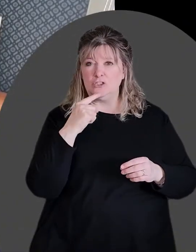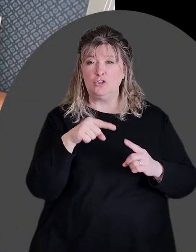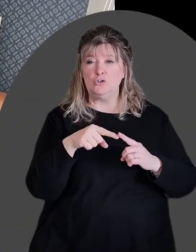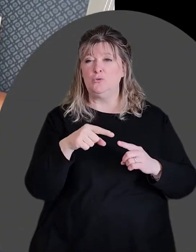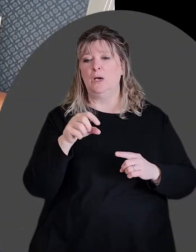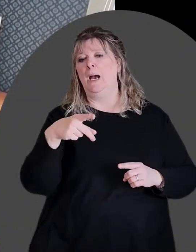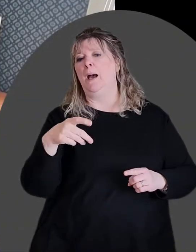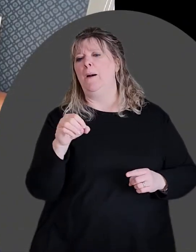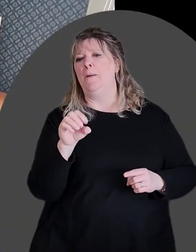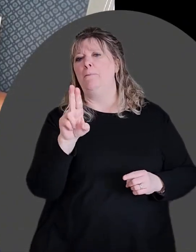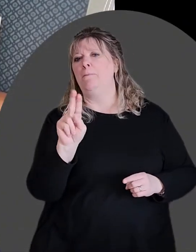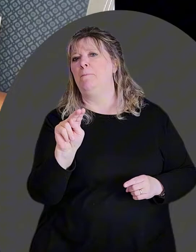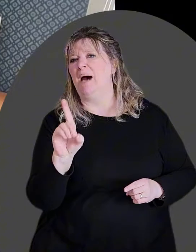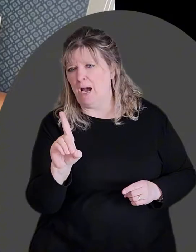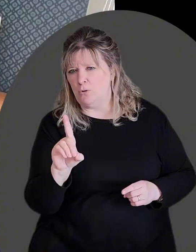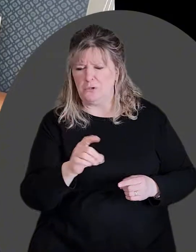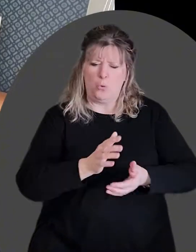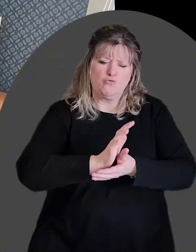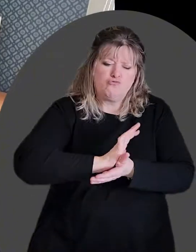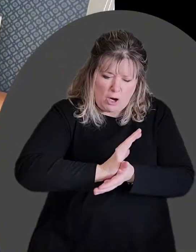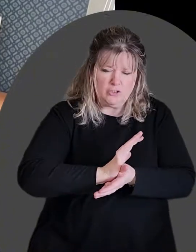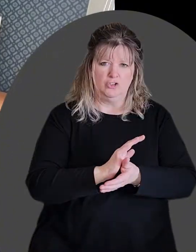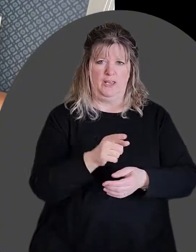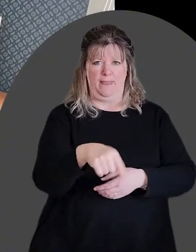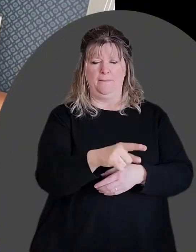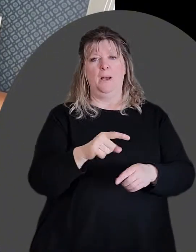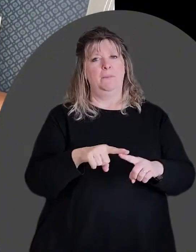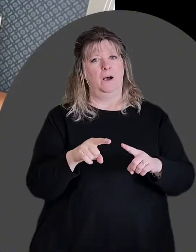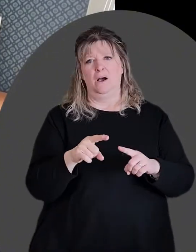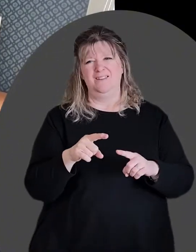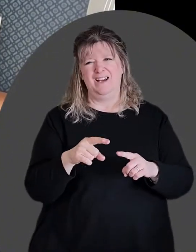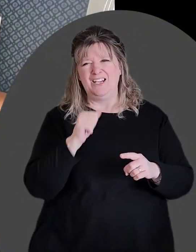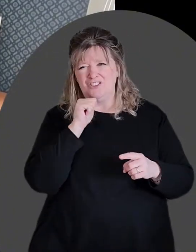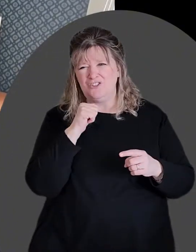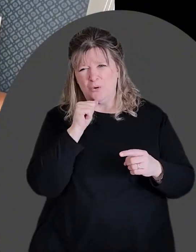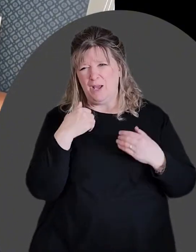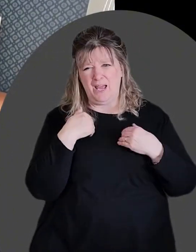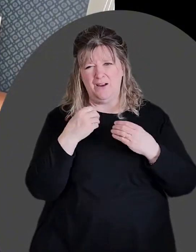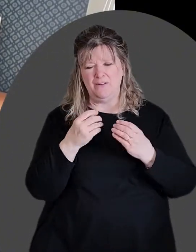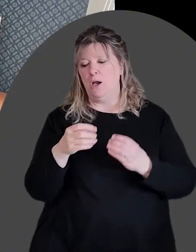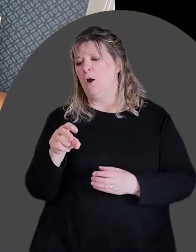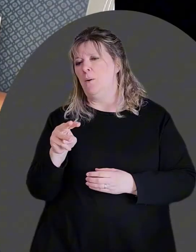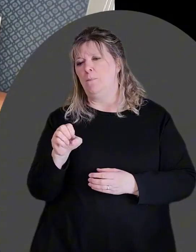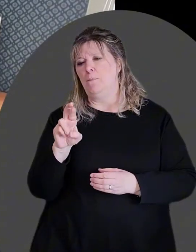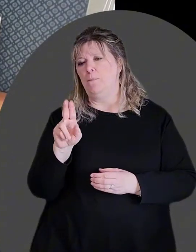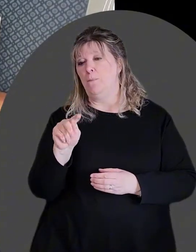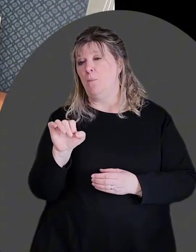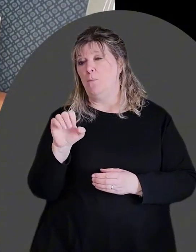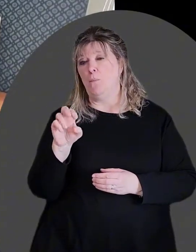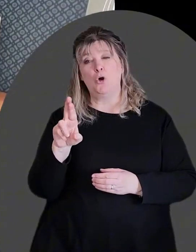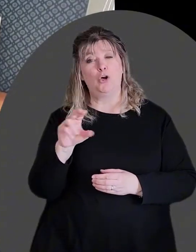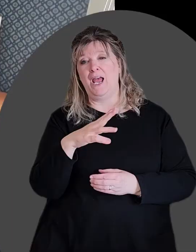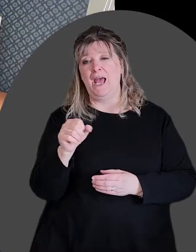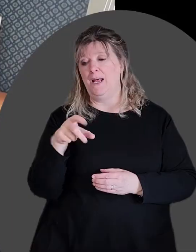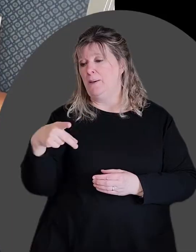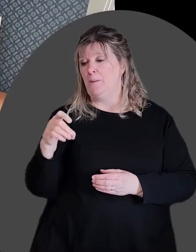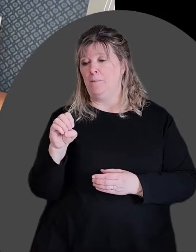and crush them but since I don't have a mortar and pestle I can't do that so I figured chopping is going to be just as good